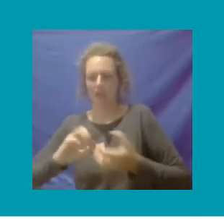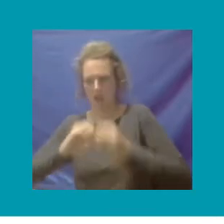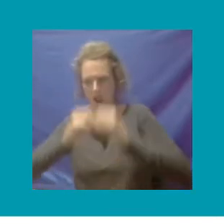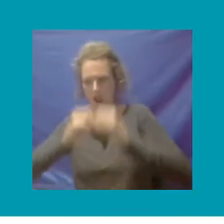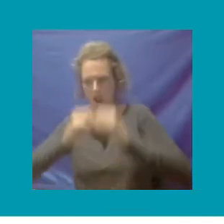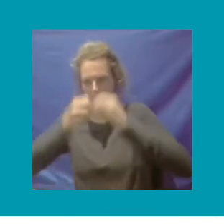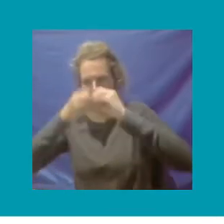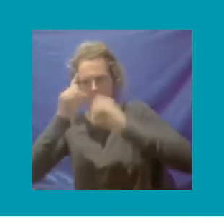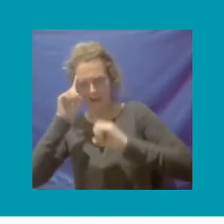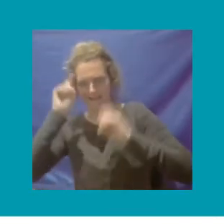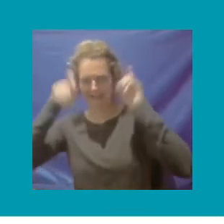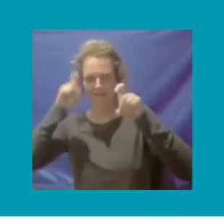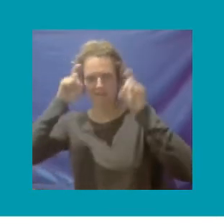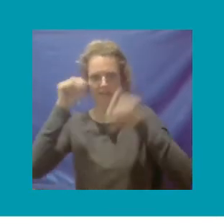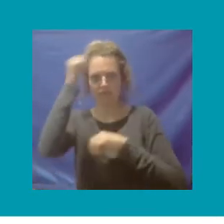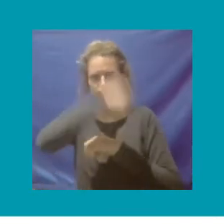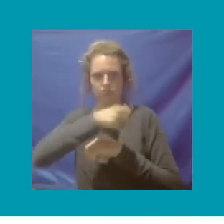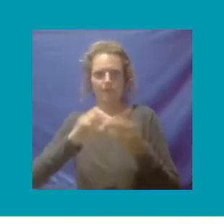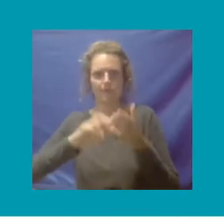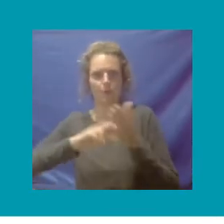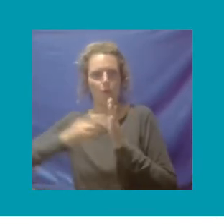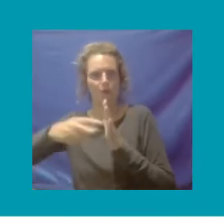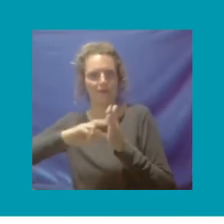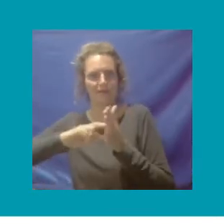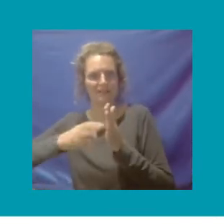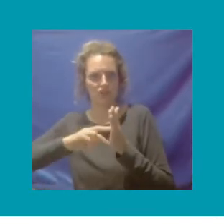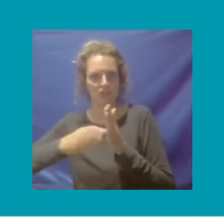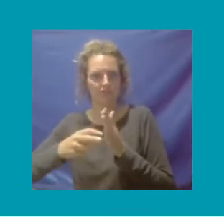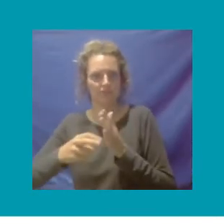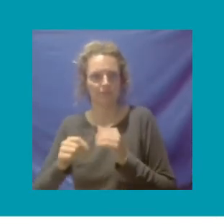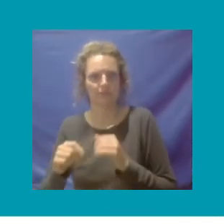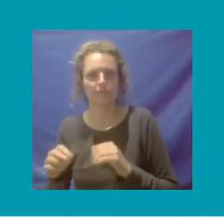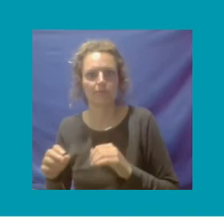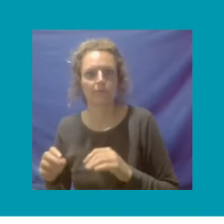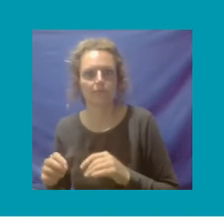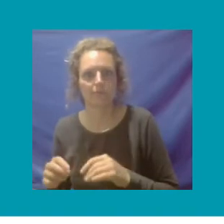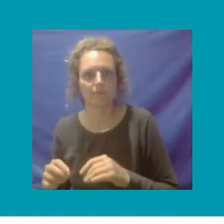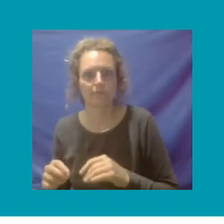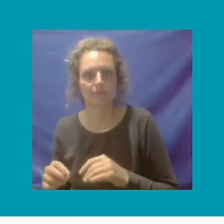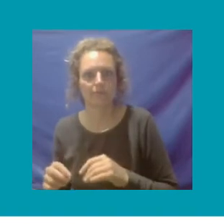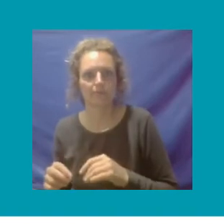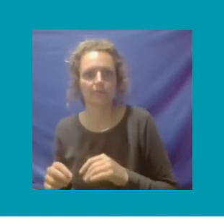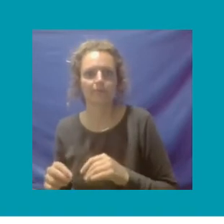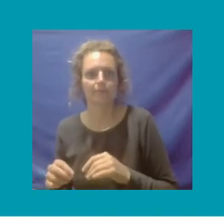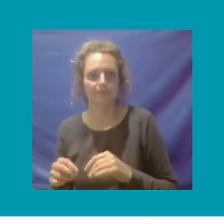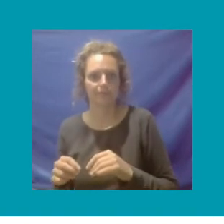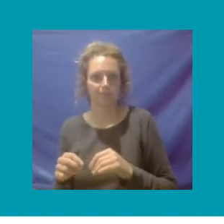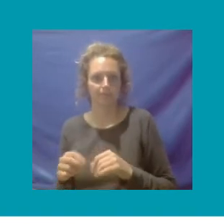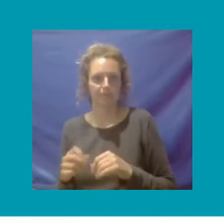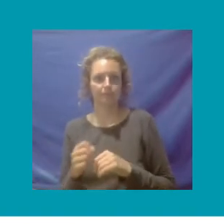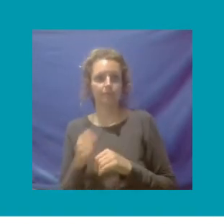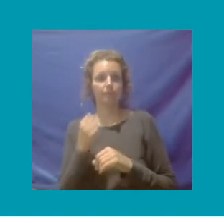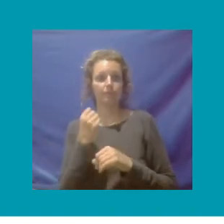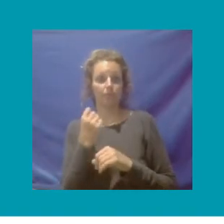Again, cracking stuff. It was mentioned earlier, but one of the most exciting parts